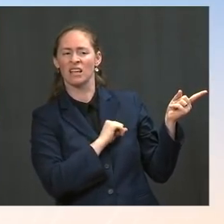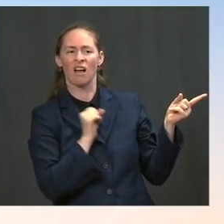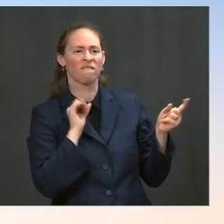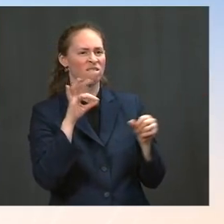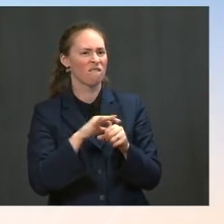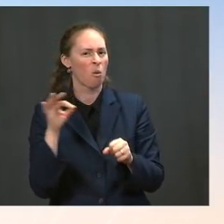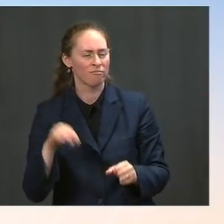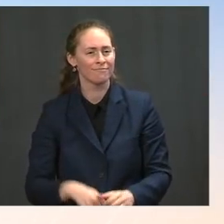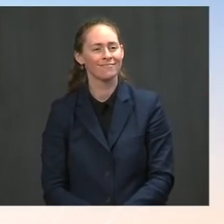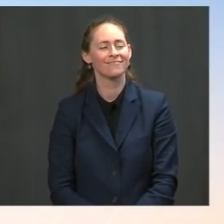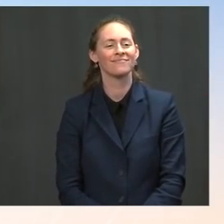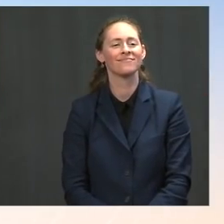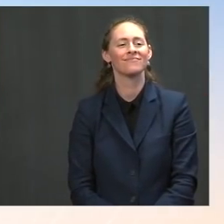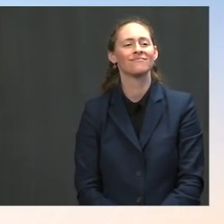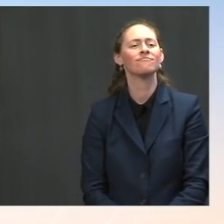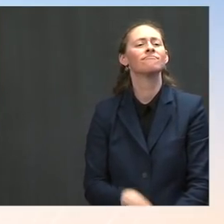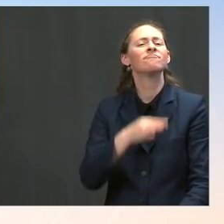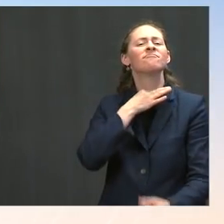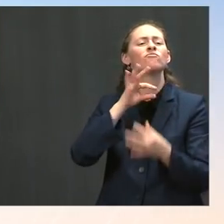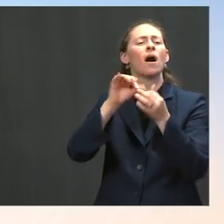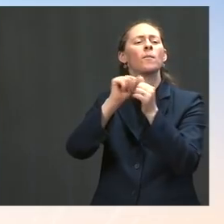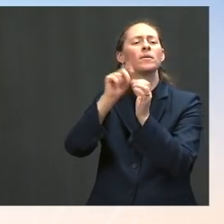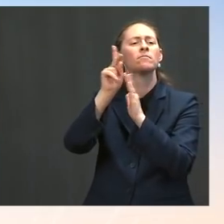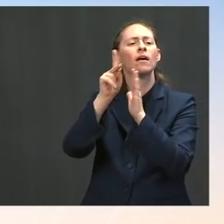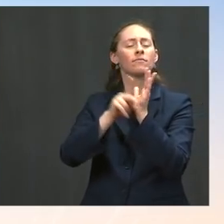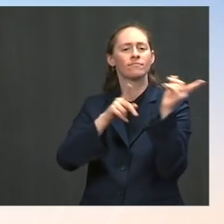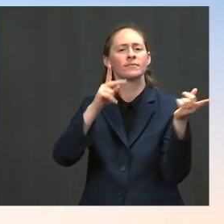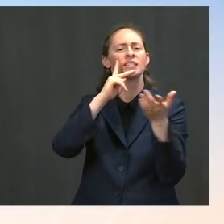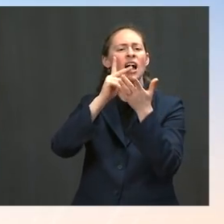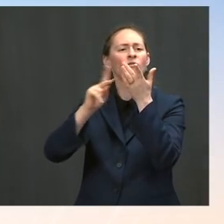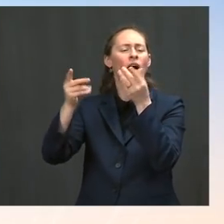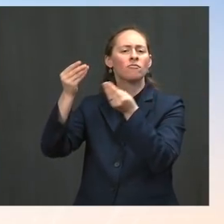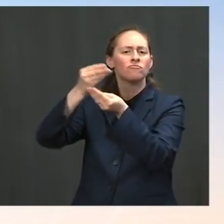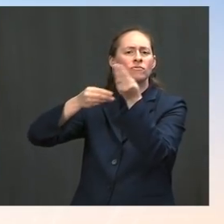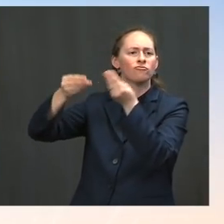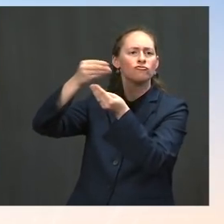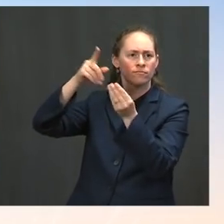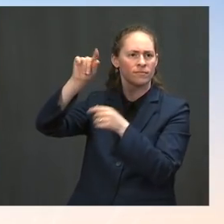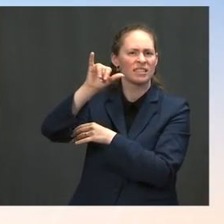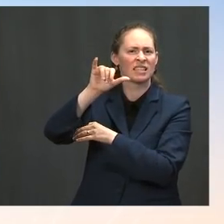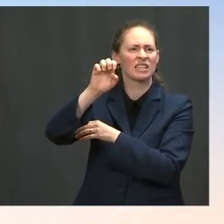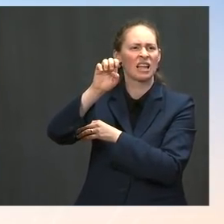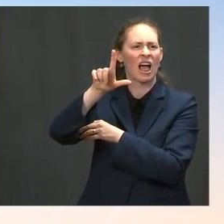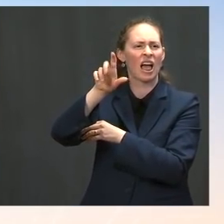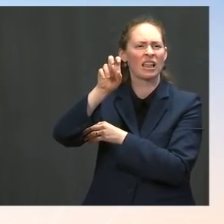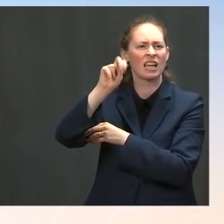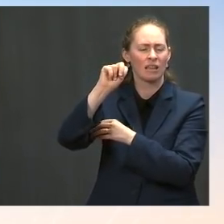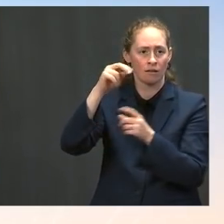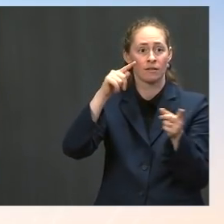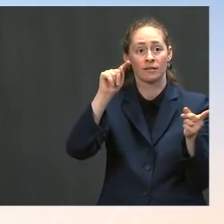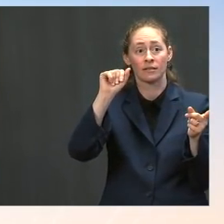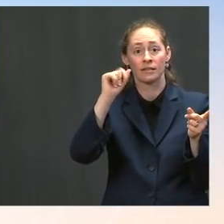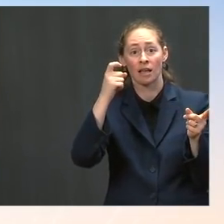told my colleague, Alan Rappeport, last week, that "Tariffs are taxes on consumers." Does the President agree?